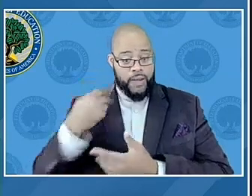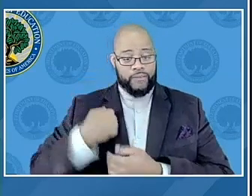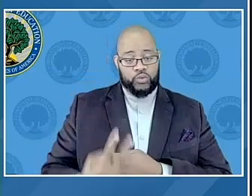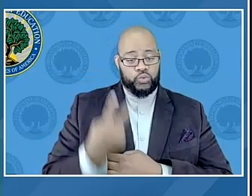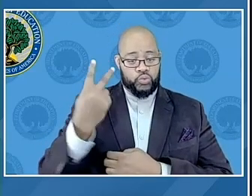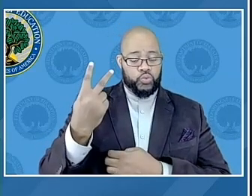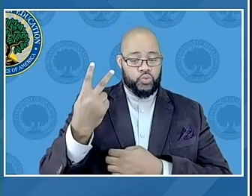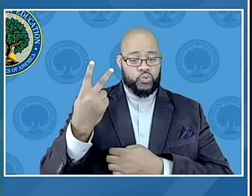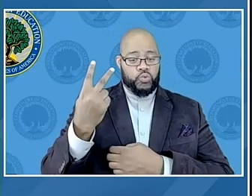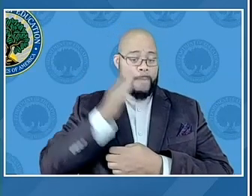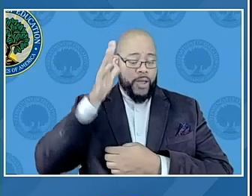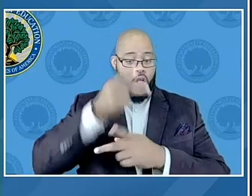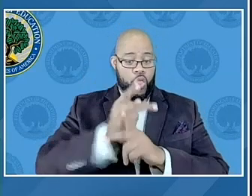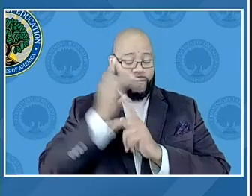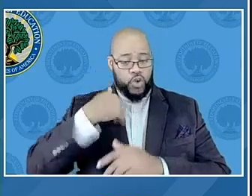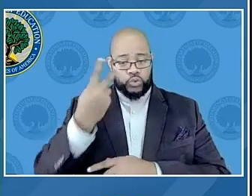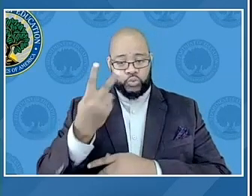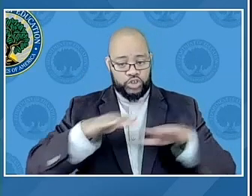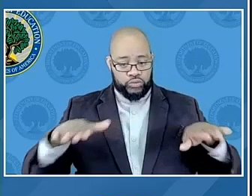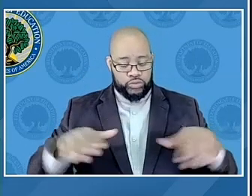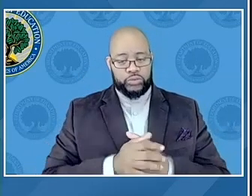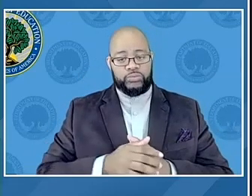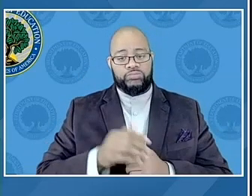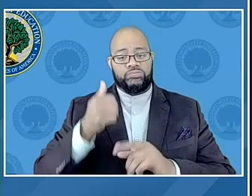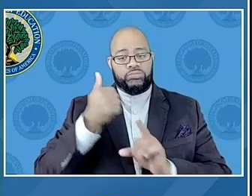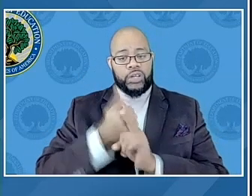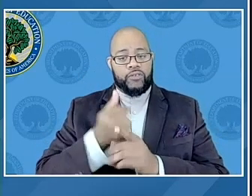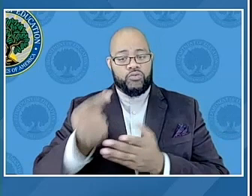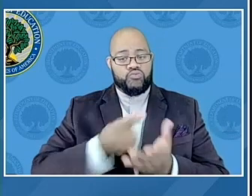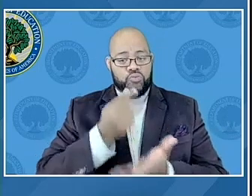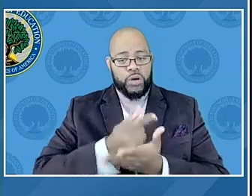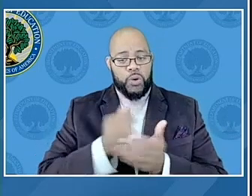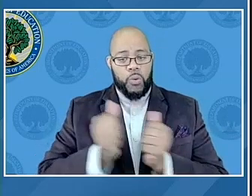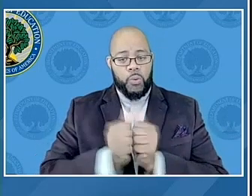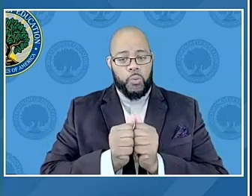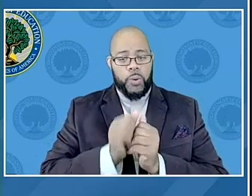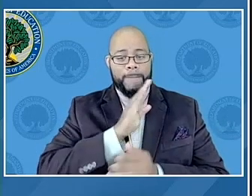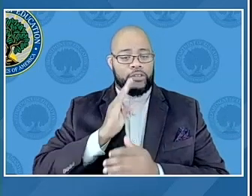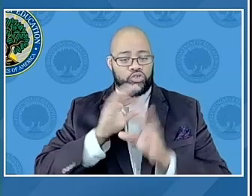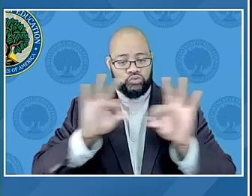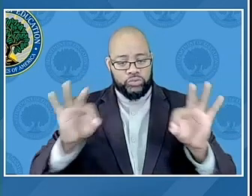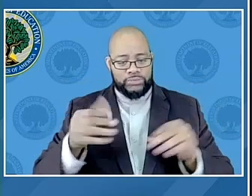loans for our two children who graduated with bachelor's degrees back in 2004 and